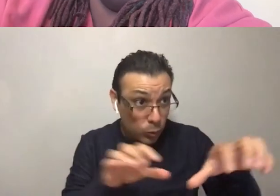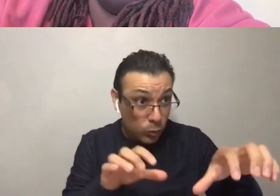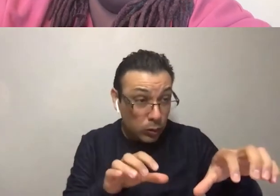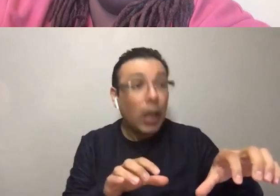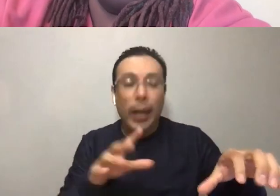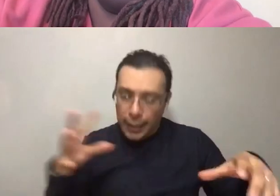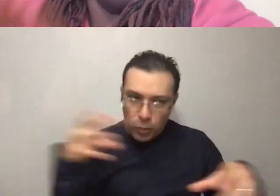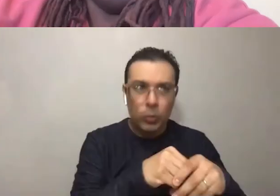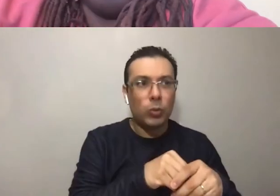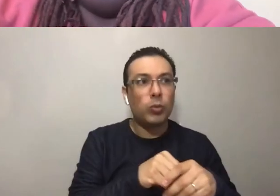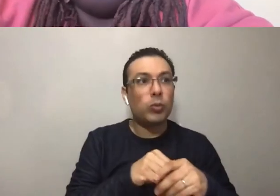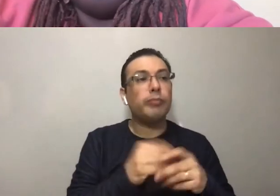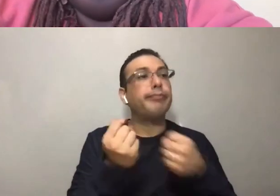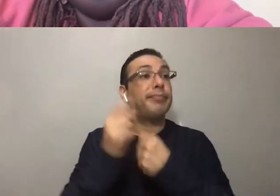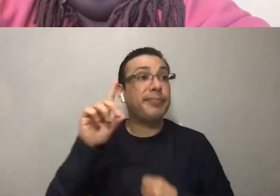Yeah, I agree wholeheartedly with what Michelle said.